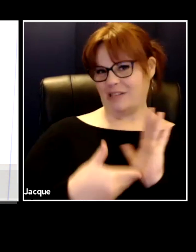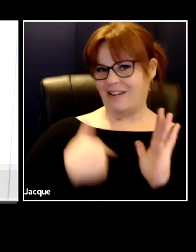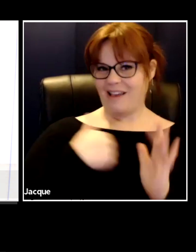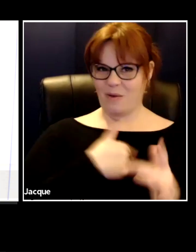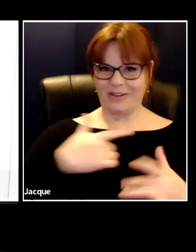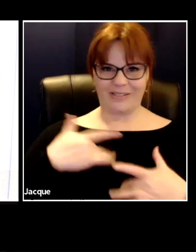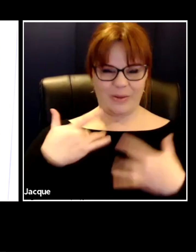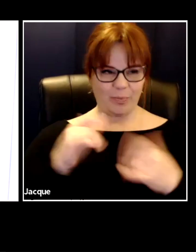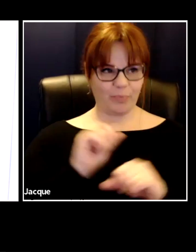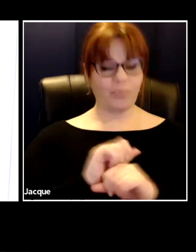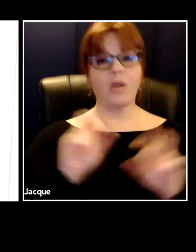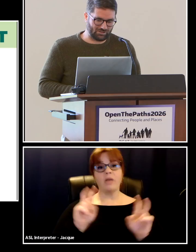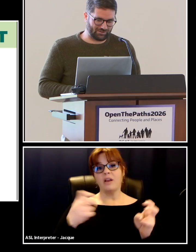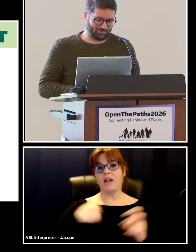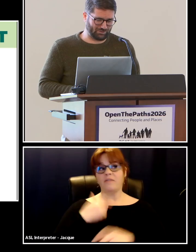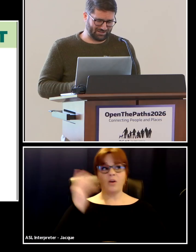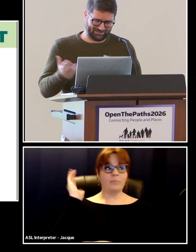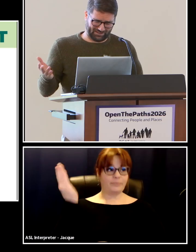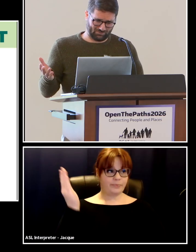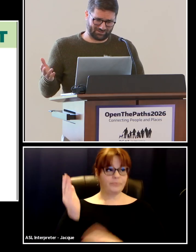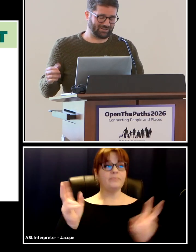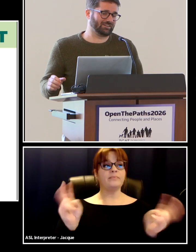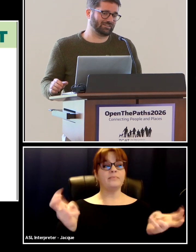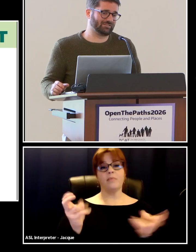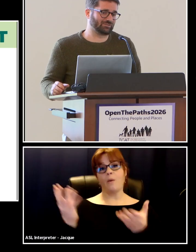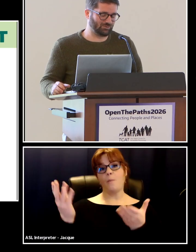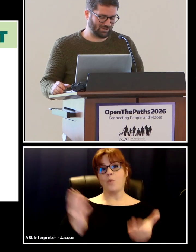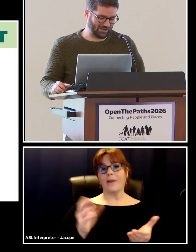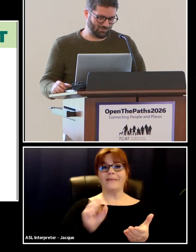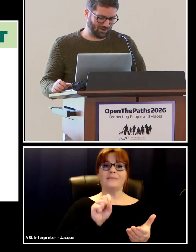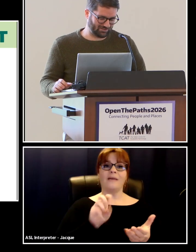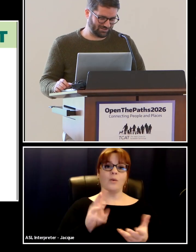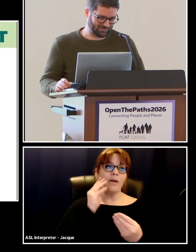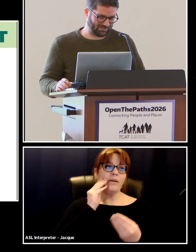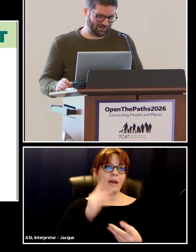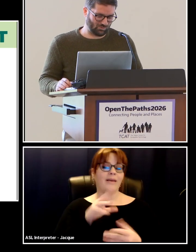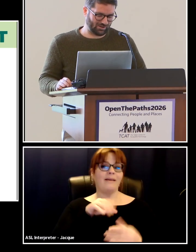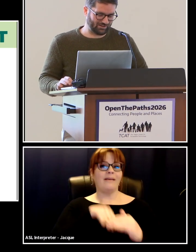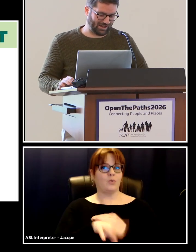the title of our presentation is bringing sidewalk data into a Washington statewide